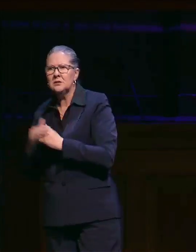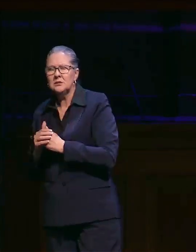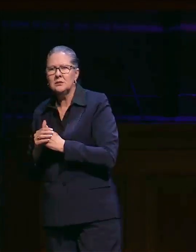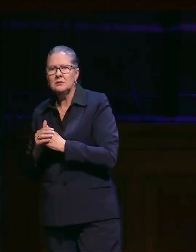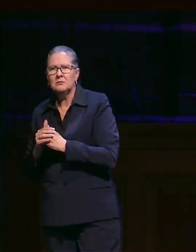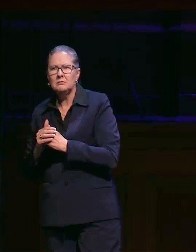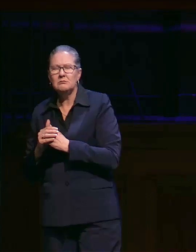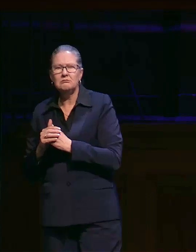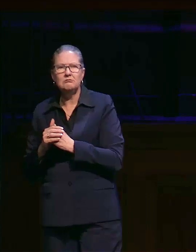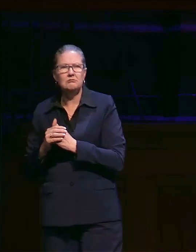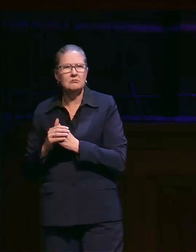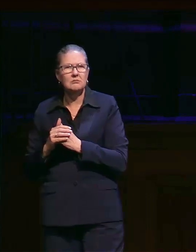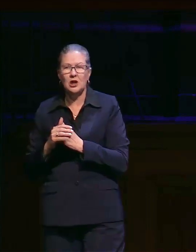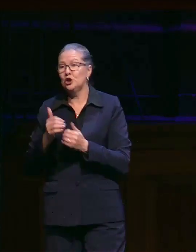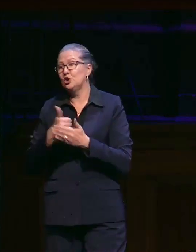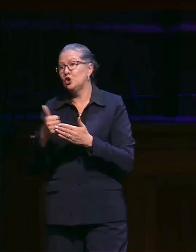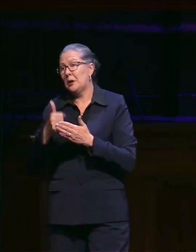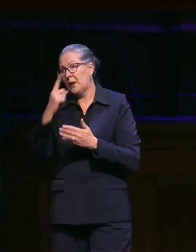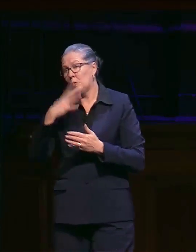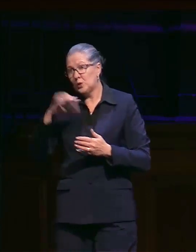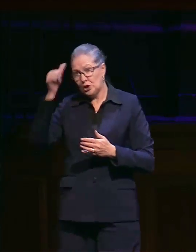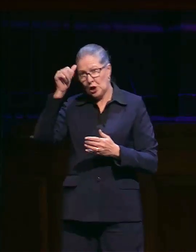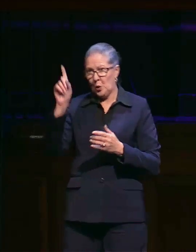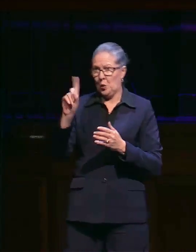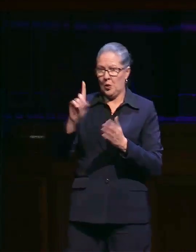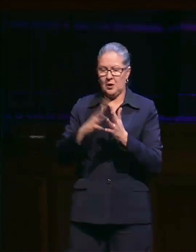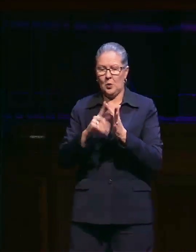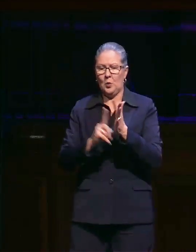usually wants to know what a well-being budget actually means all the talk about